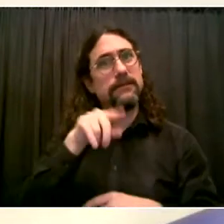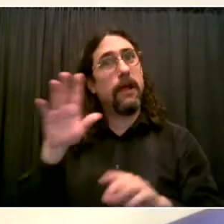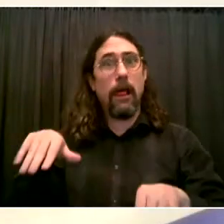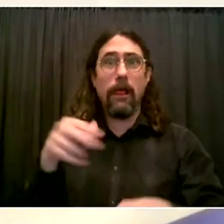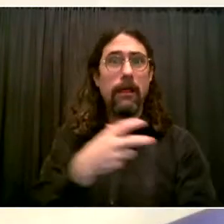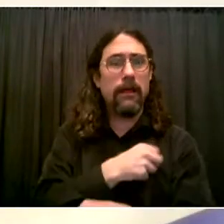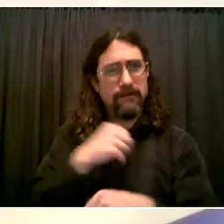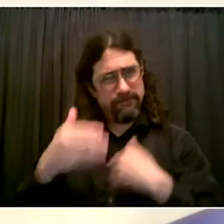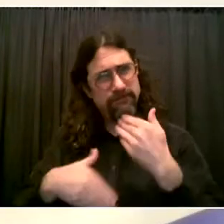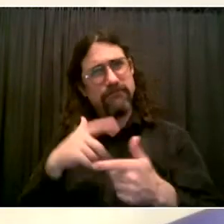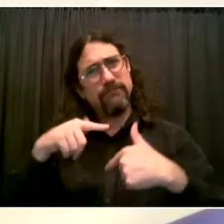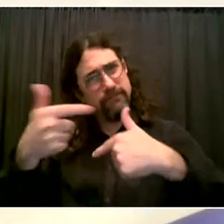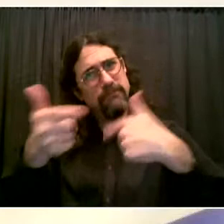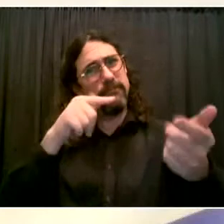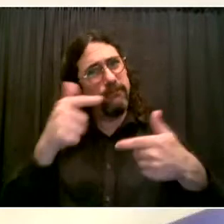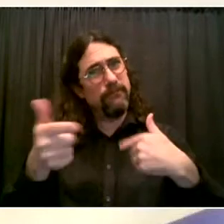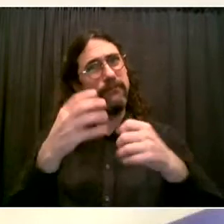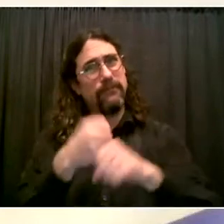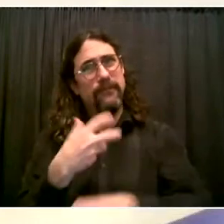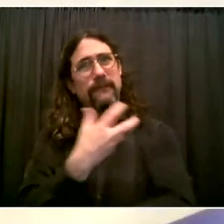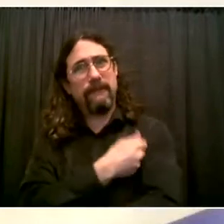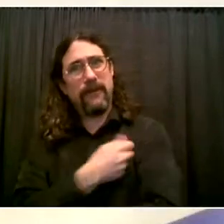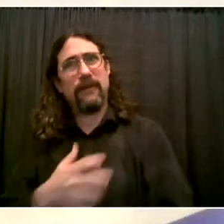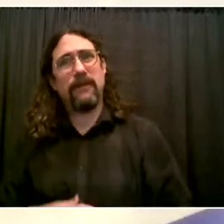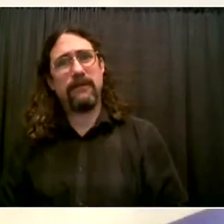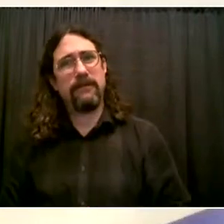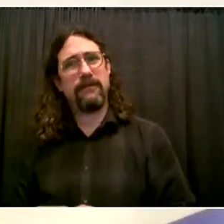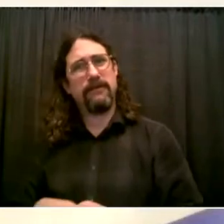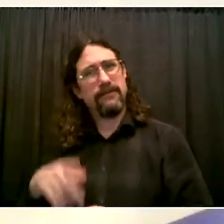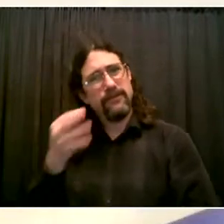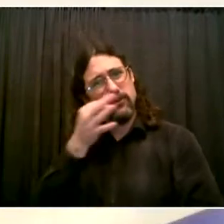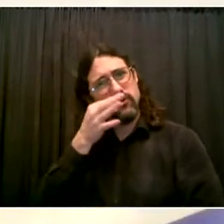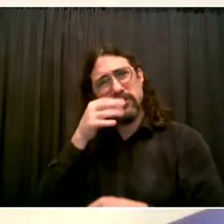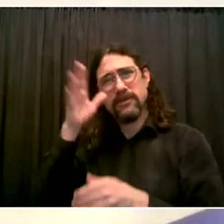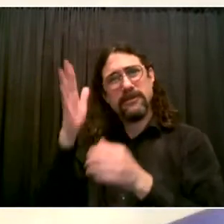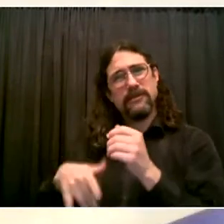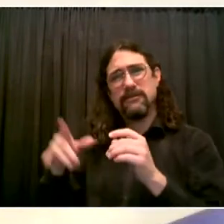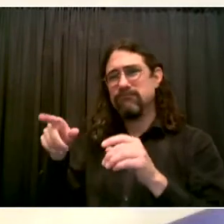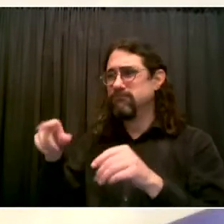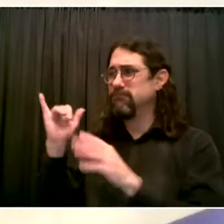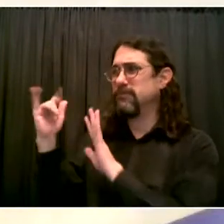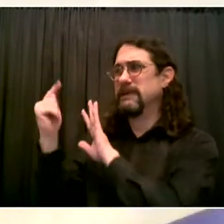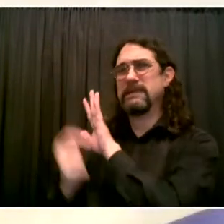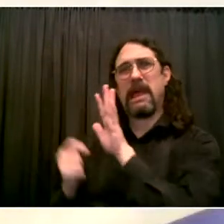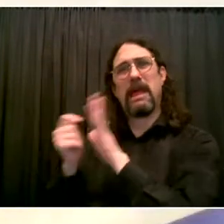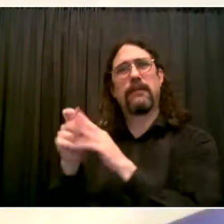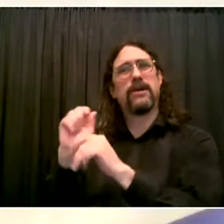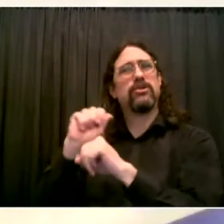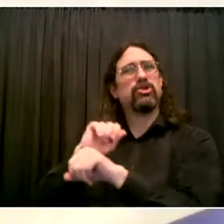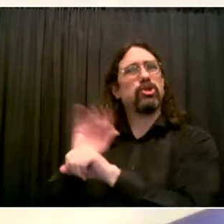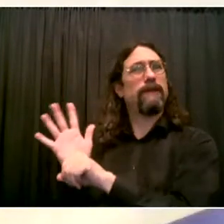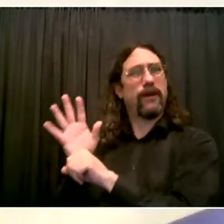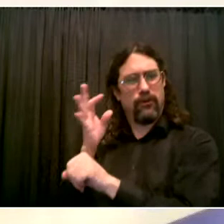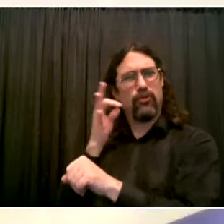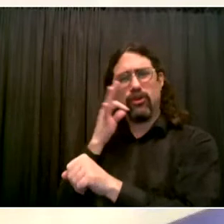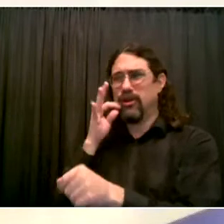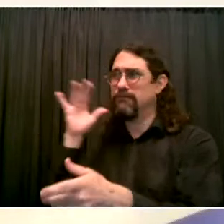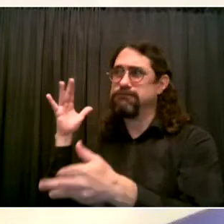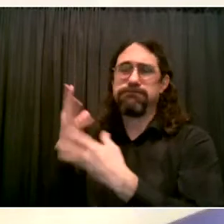COMMUNITY AND ALL OF NEW YORK. I JUST REALLY WANT TO URGE ALL NEW YORKERS AND ALL AMERICAAS NTTO GET THE VACCINE AS SOON AS IT IS YOUR TURN AND YOU ARE ELIGIBLE. THE END OF THE